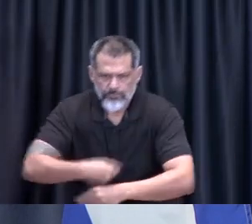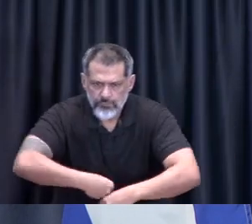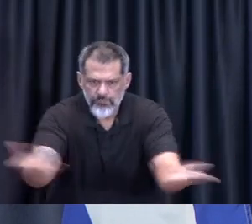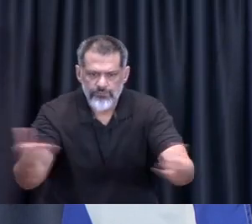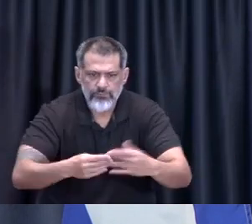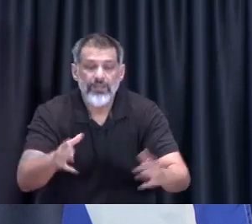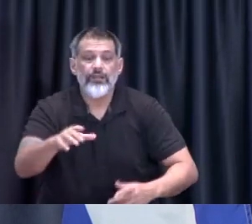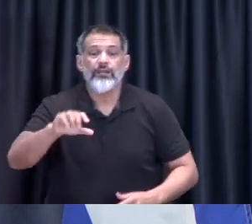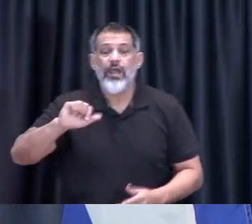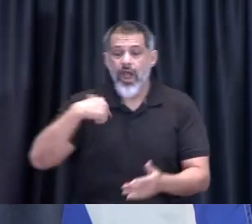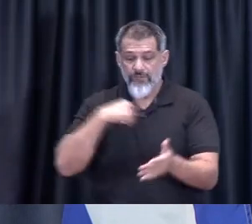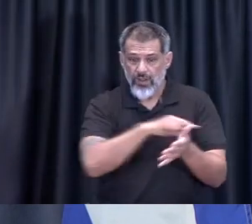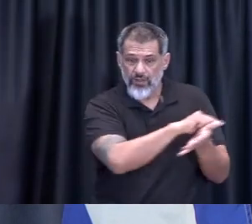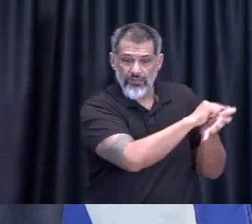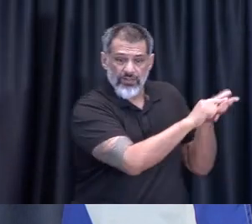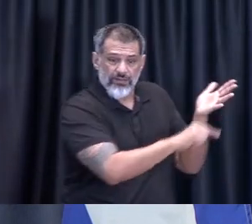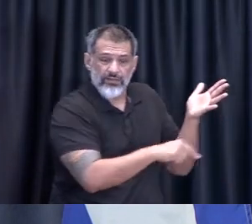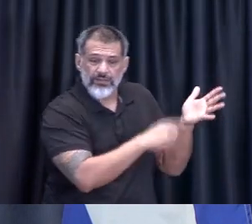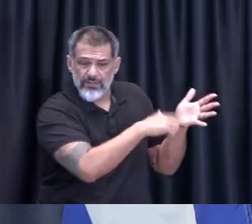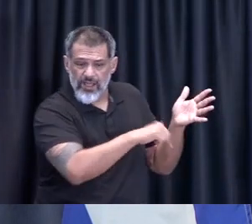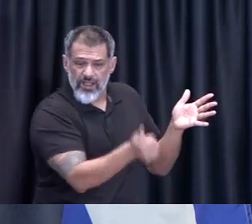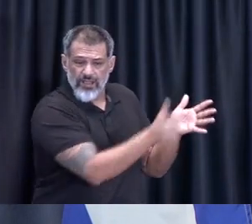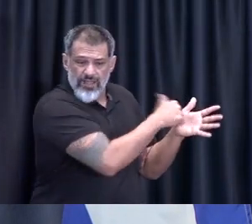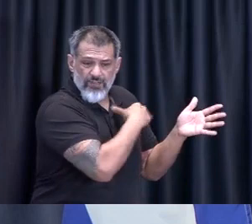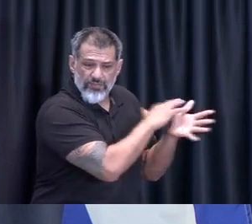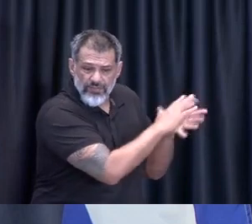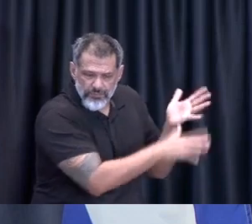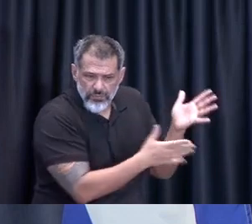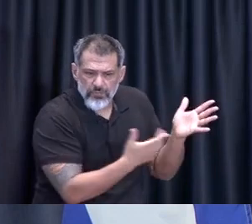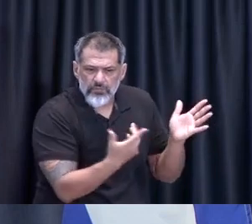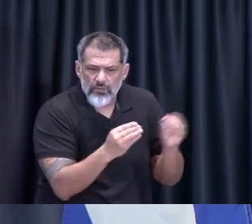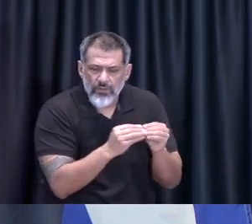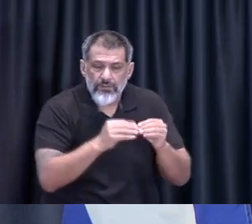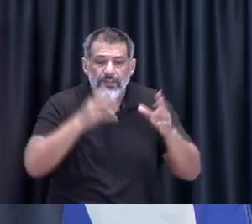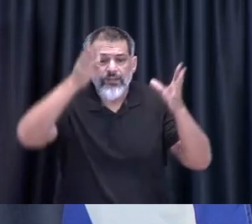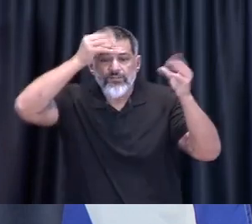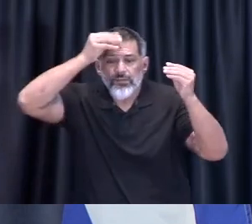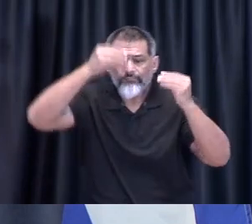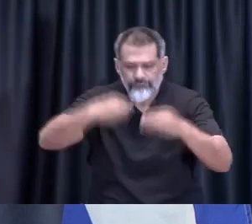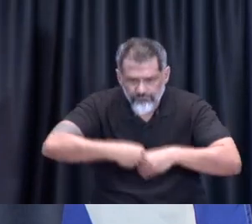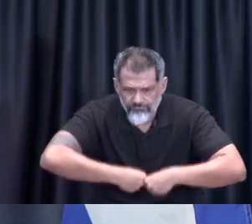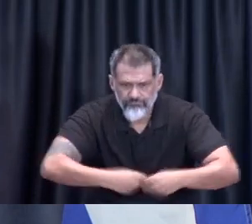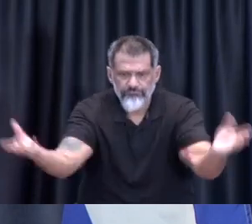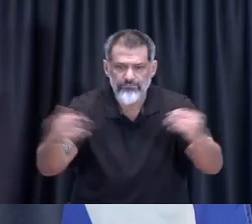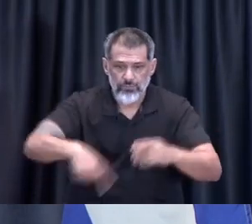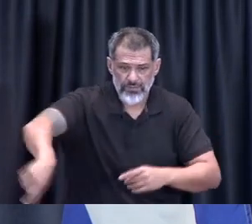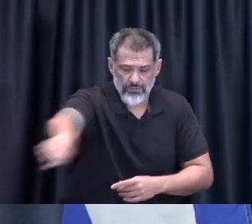obviously involves making sure that people have the information that they need to make good decisions